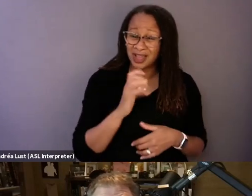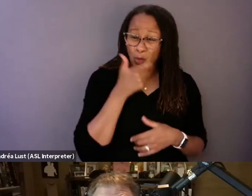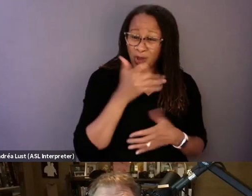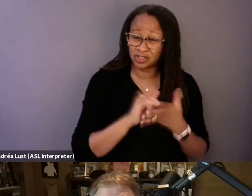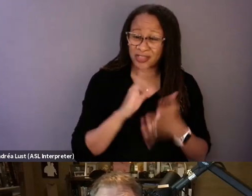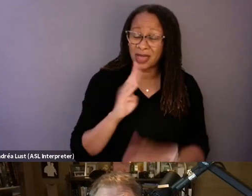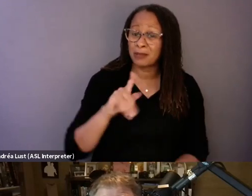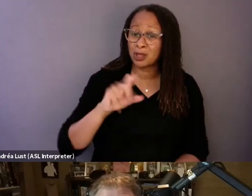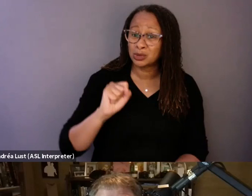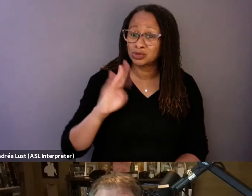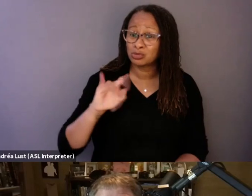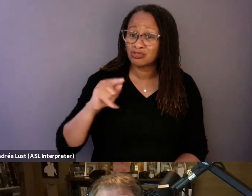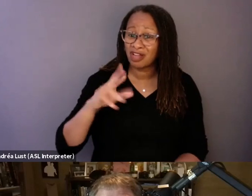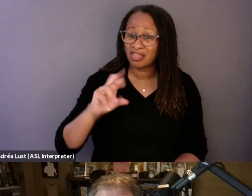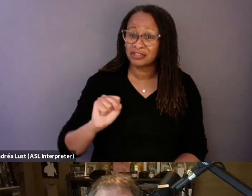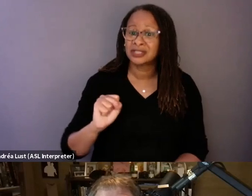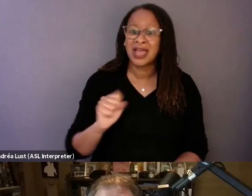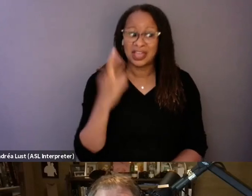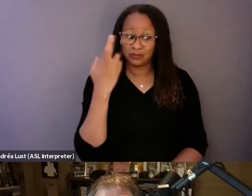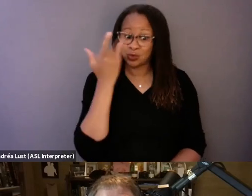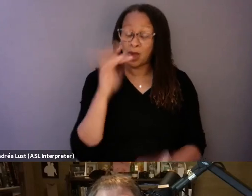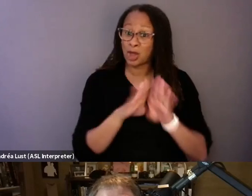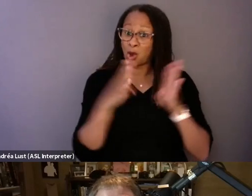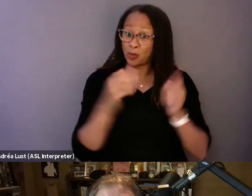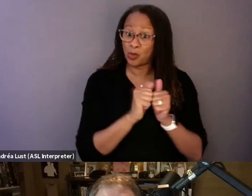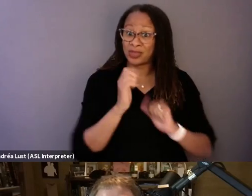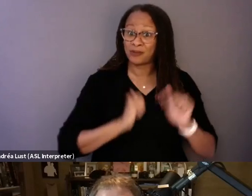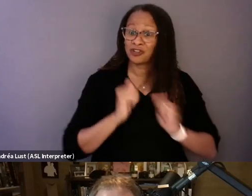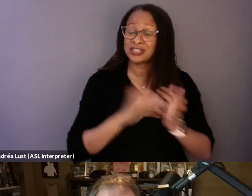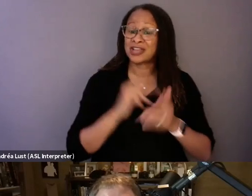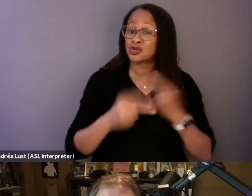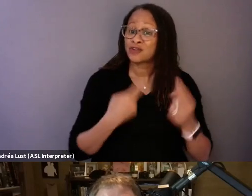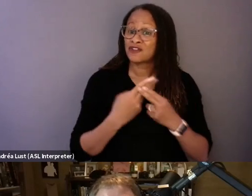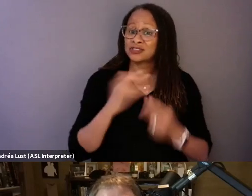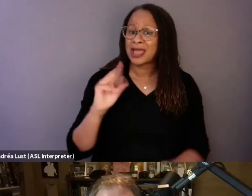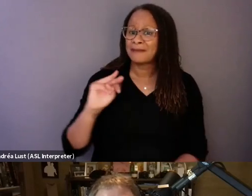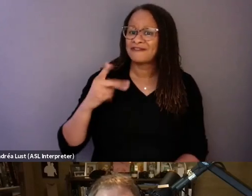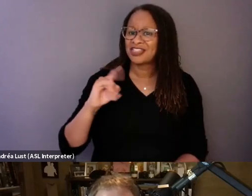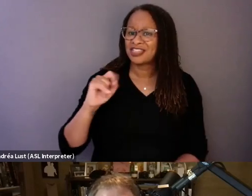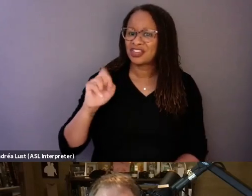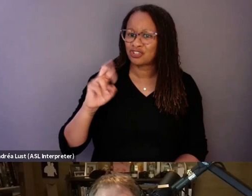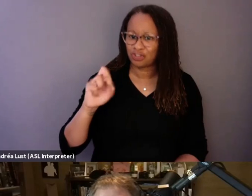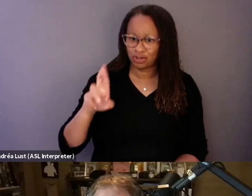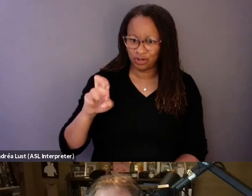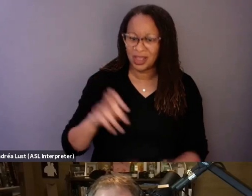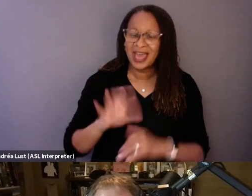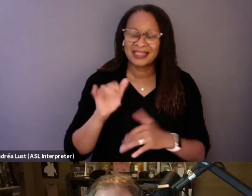with that performance at the universal amphitheater is that it inspired such the giddy kind of joy